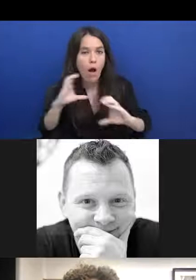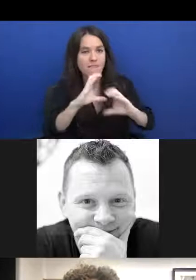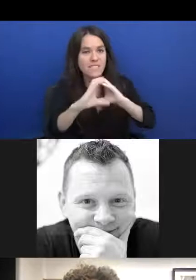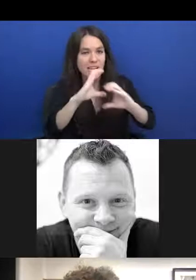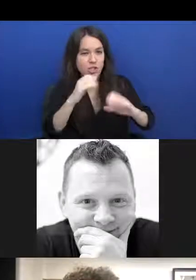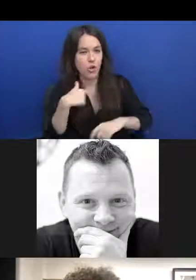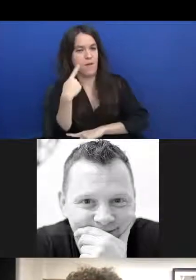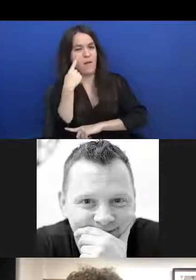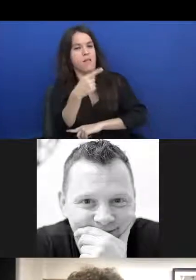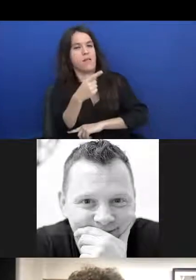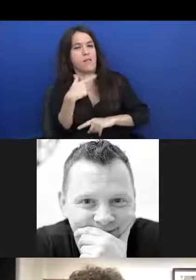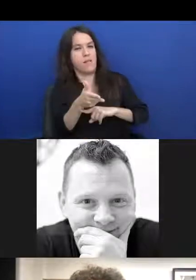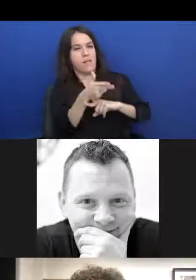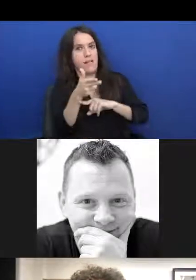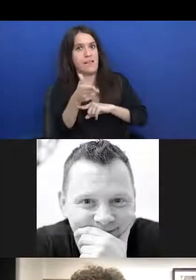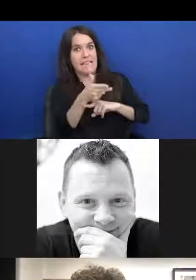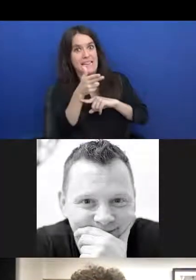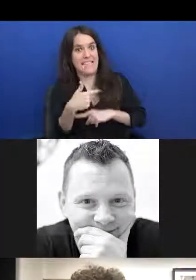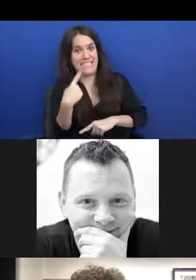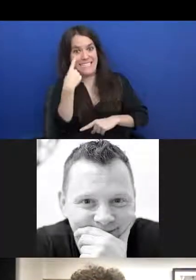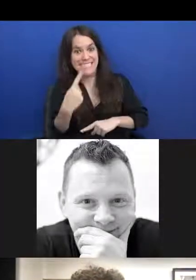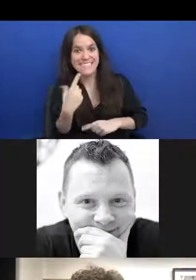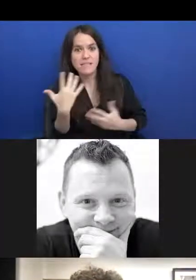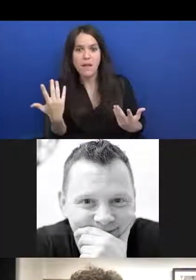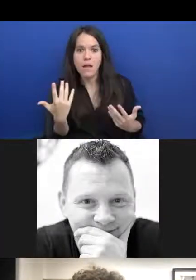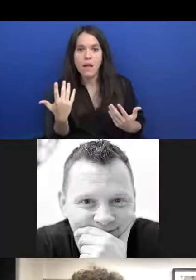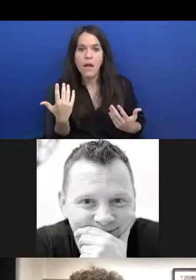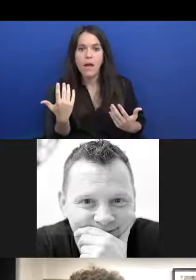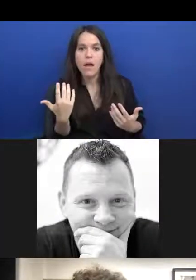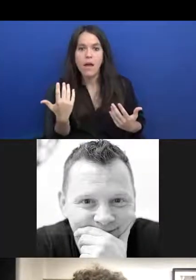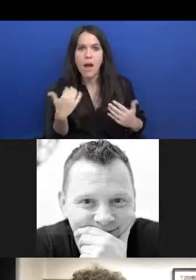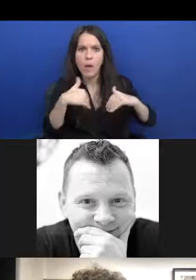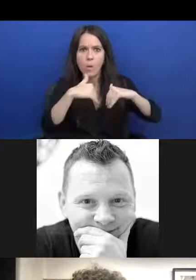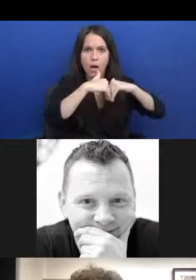it became clear that the domain separation model of multilingualism was not useful because people